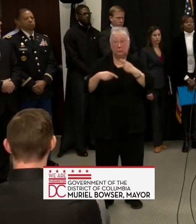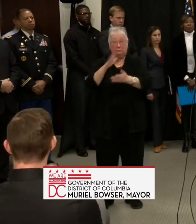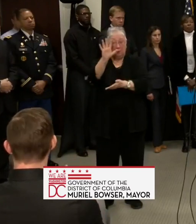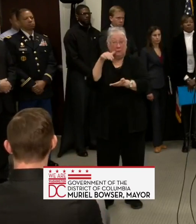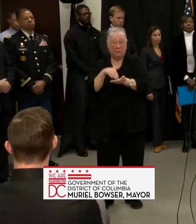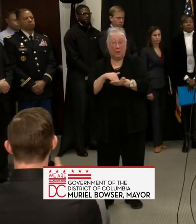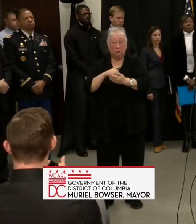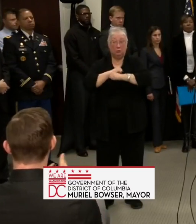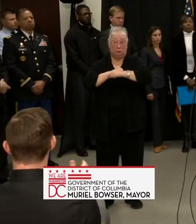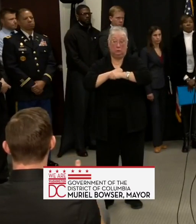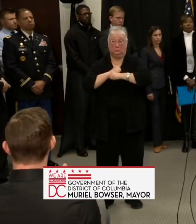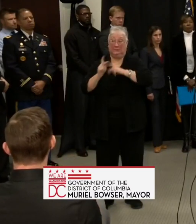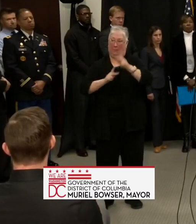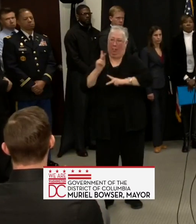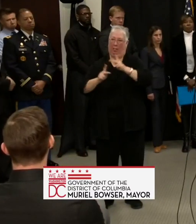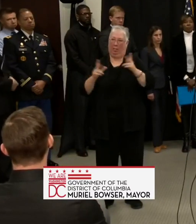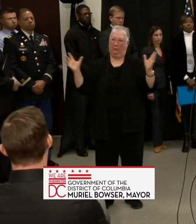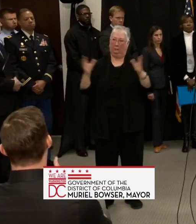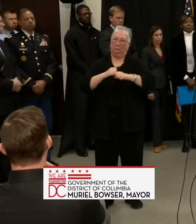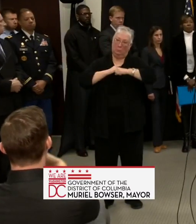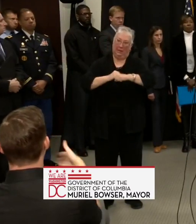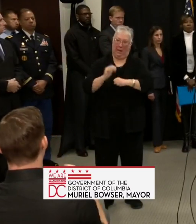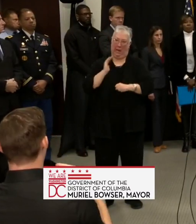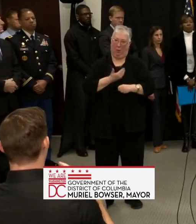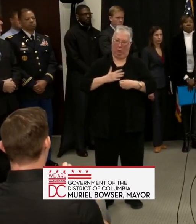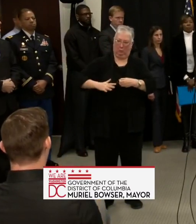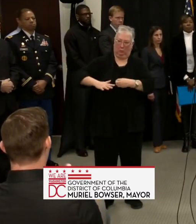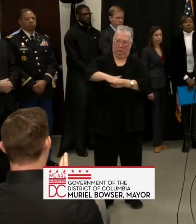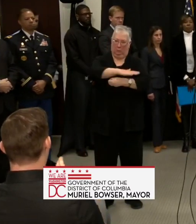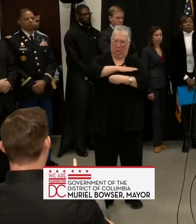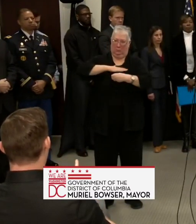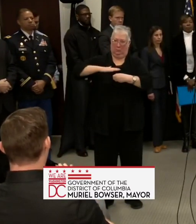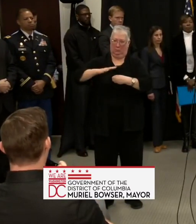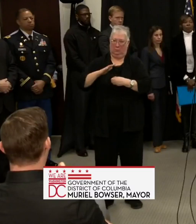WASHINGTON PROTECT OUR PERIMETER THAT HAS BEEN ESTABLISHED AROUND